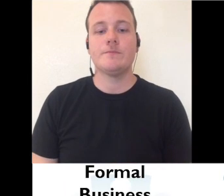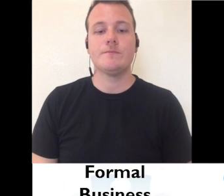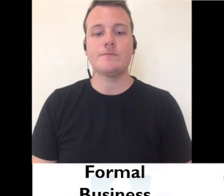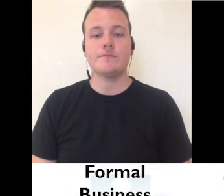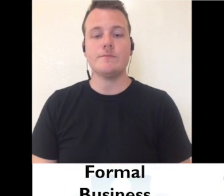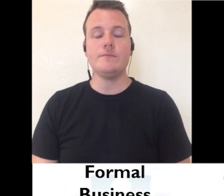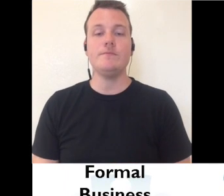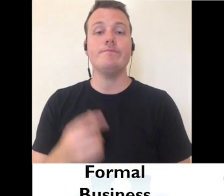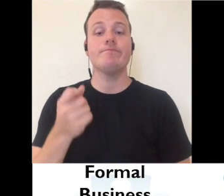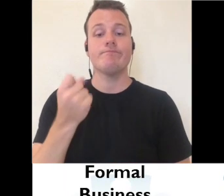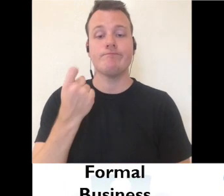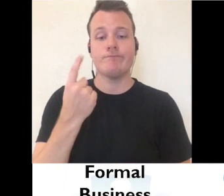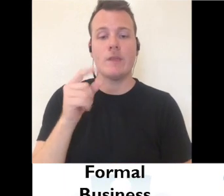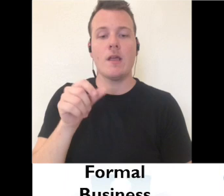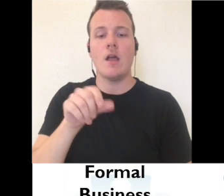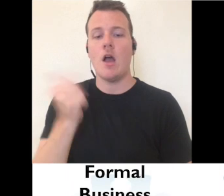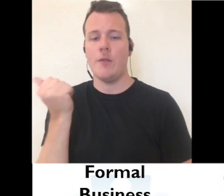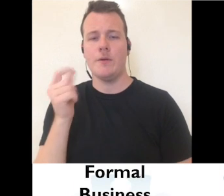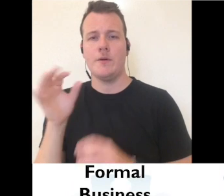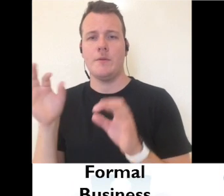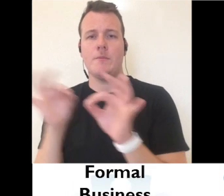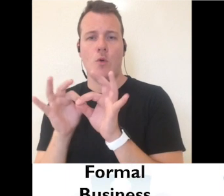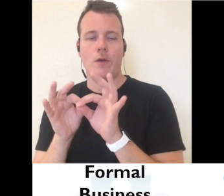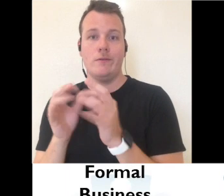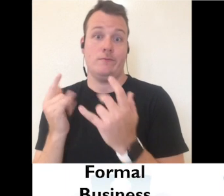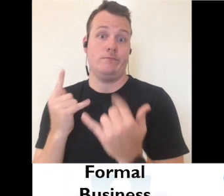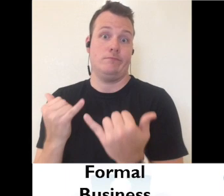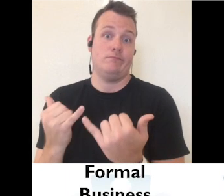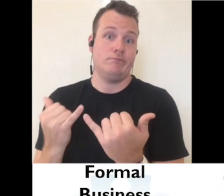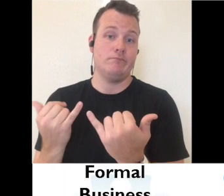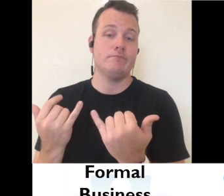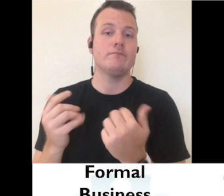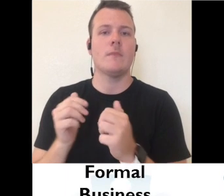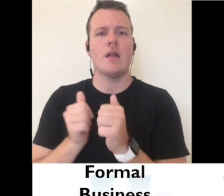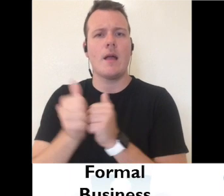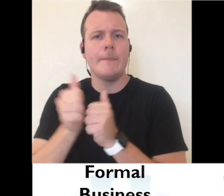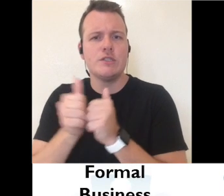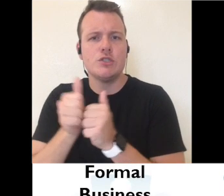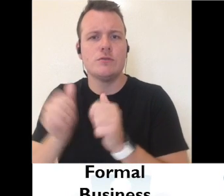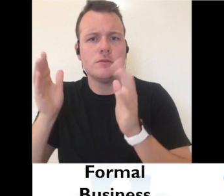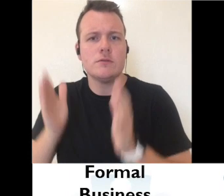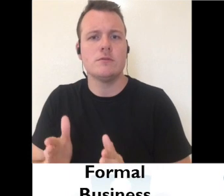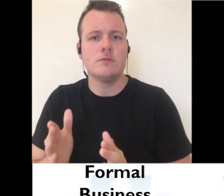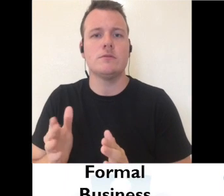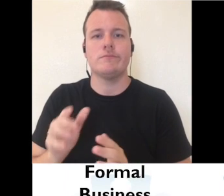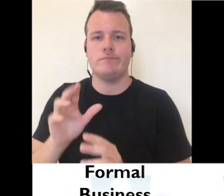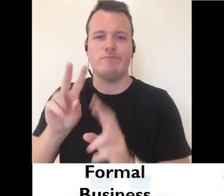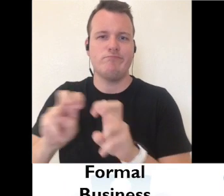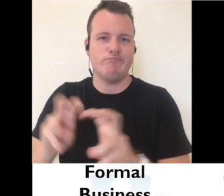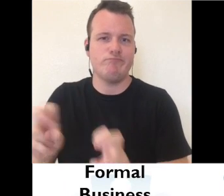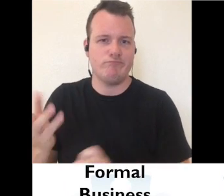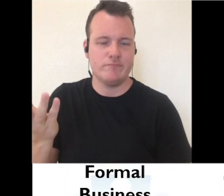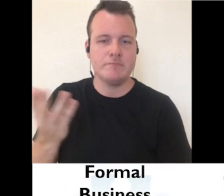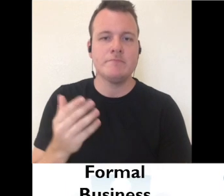particularly now is the competition analysis, and you should think of- of how